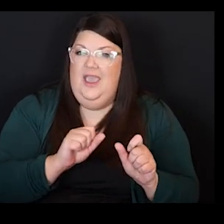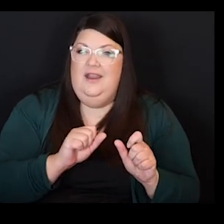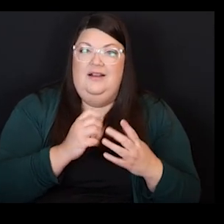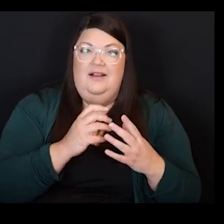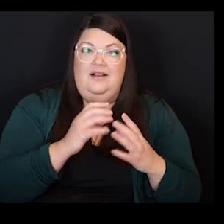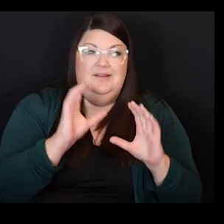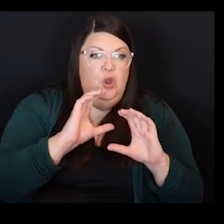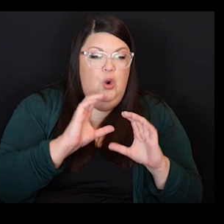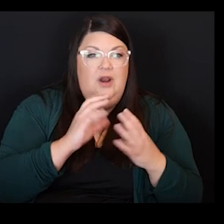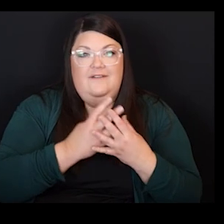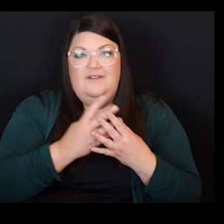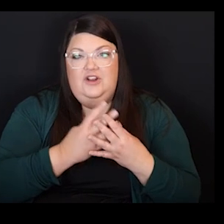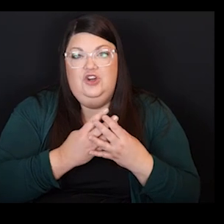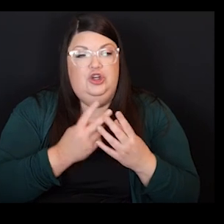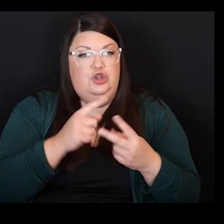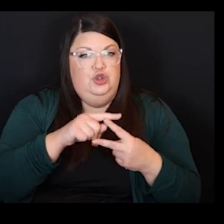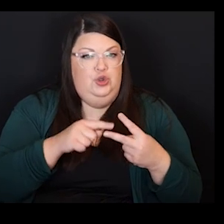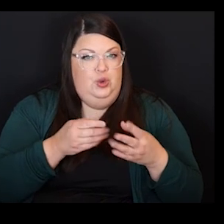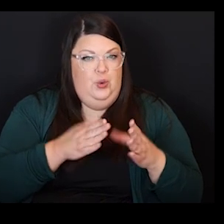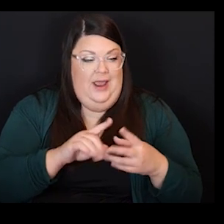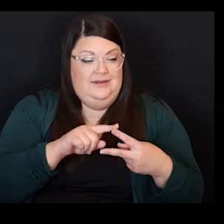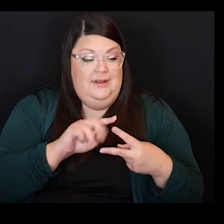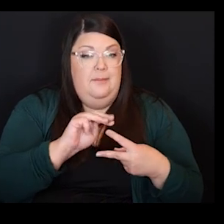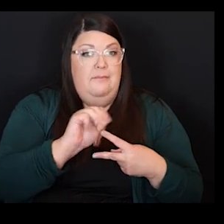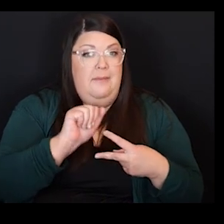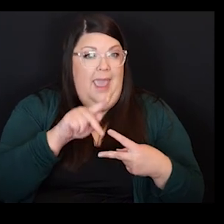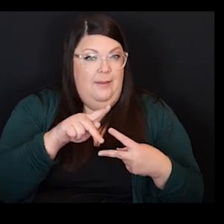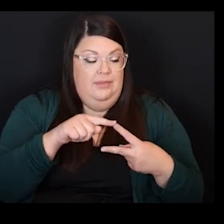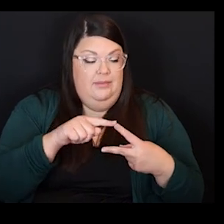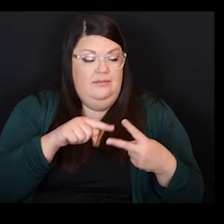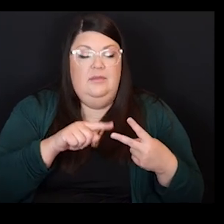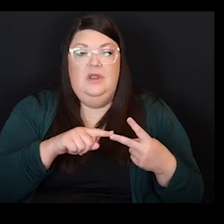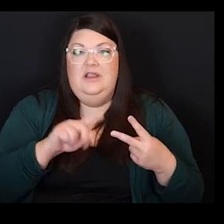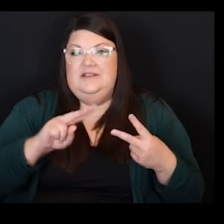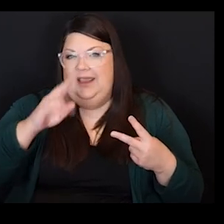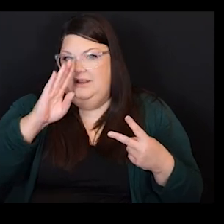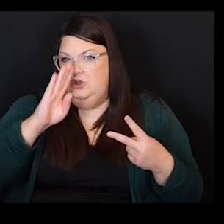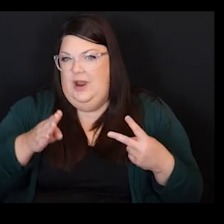First, through an interactive map, and second, by going directly to the search feature.